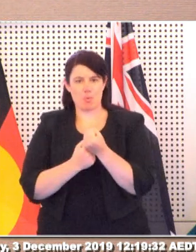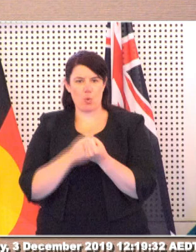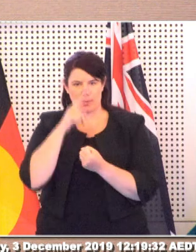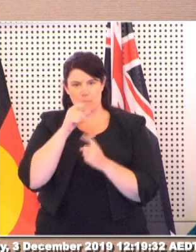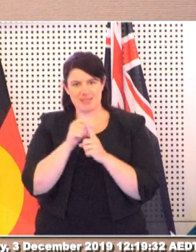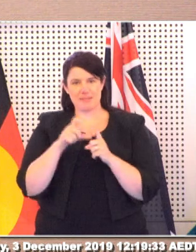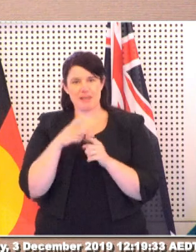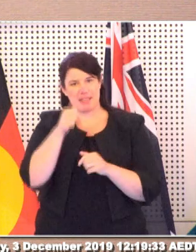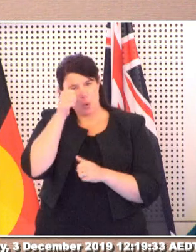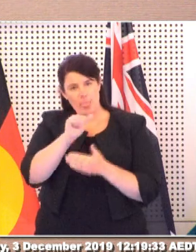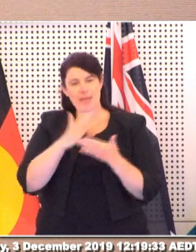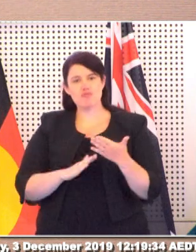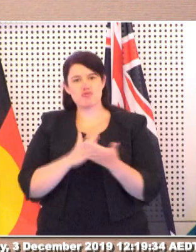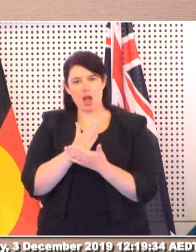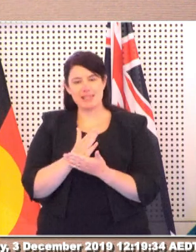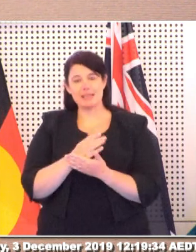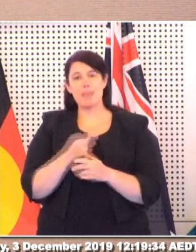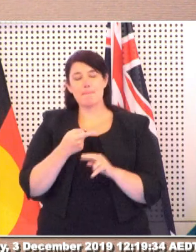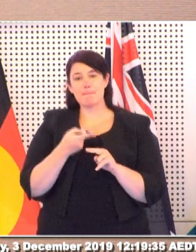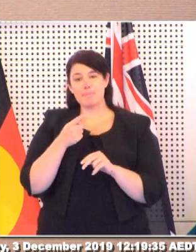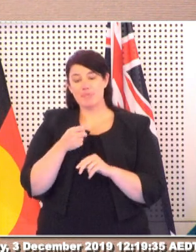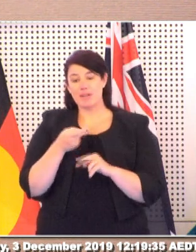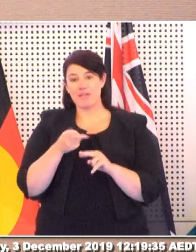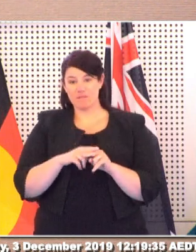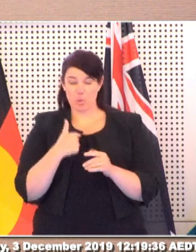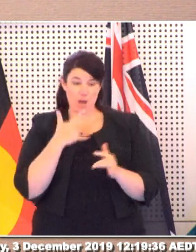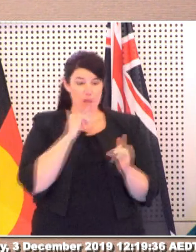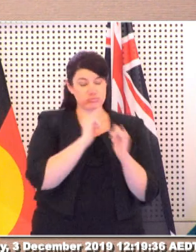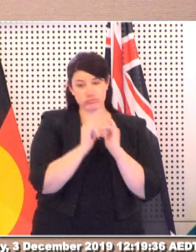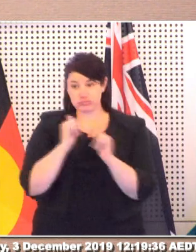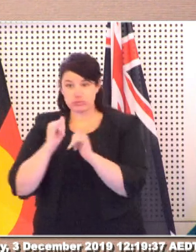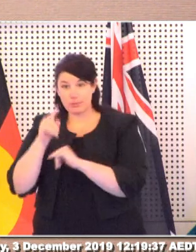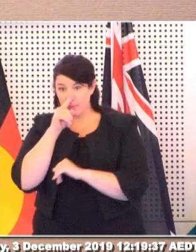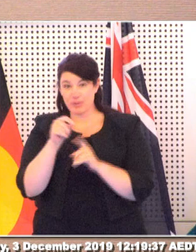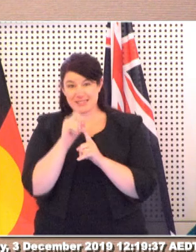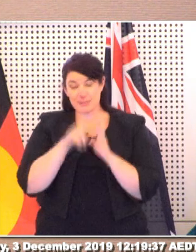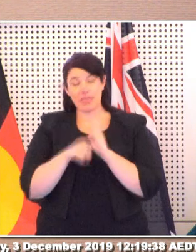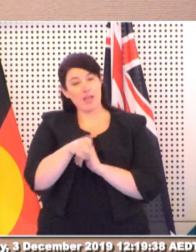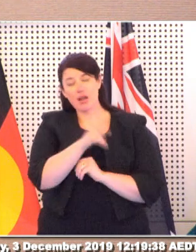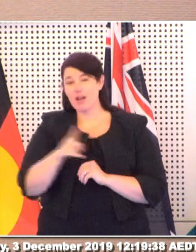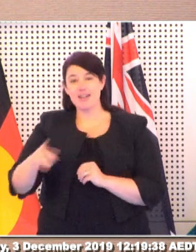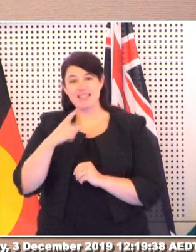come up again and again and again from the perspective of people with disability as protective.